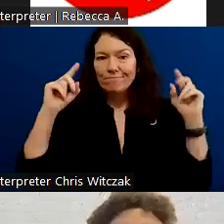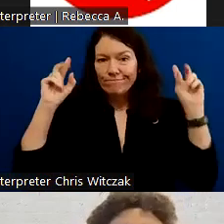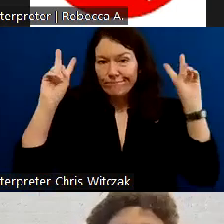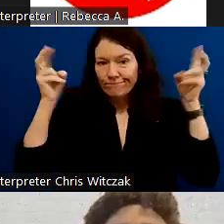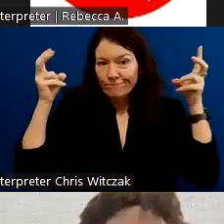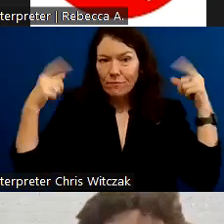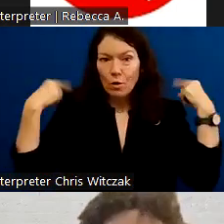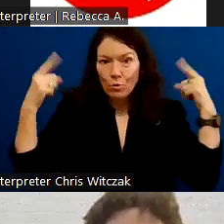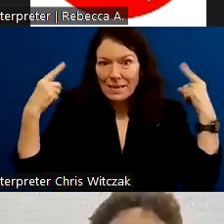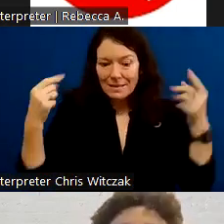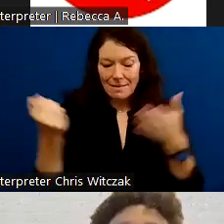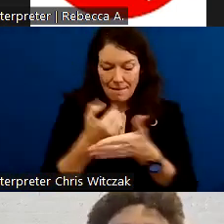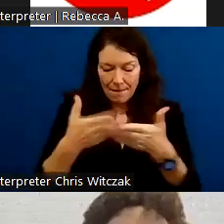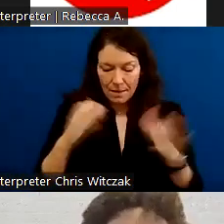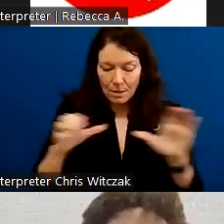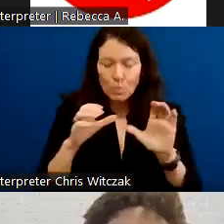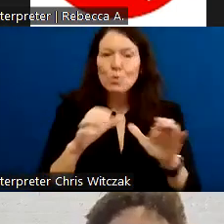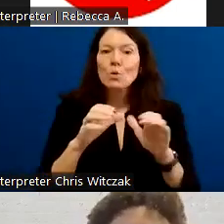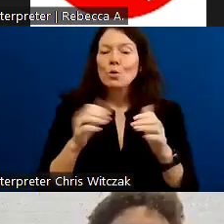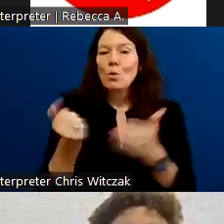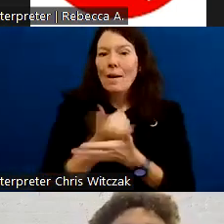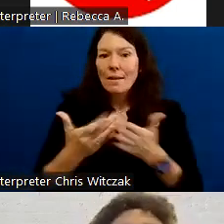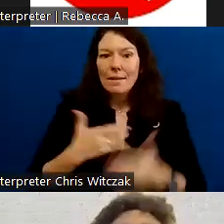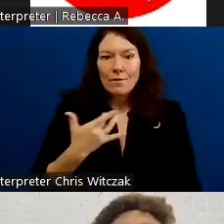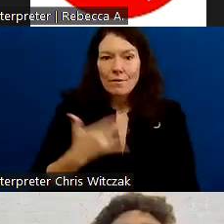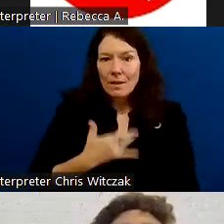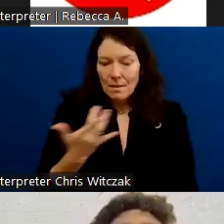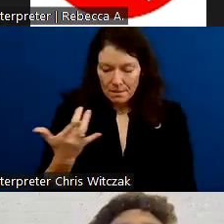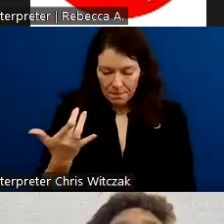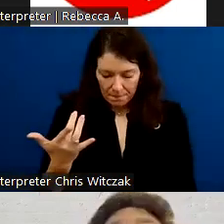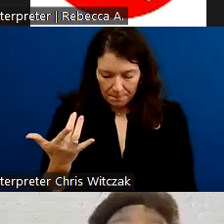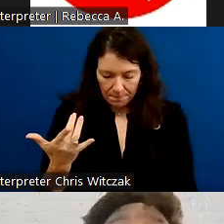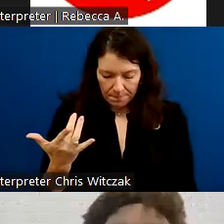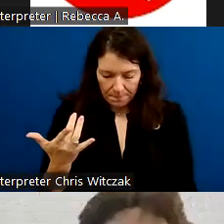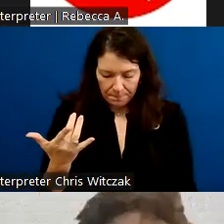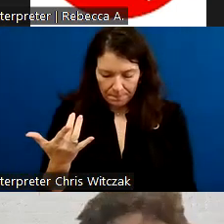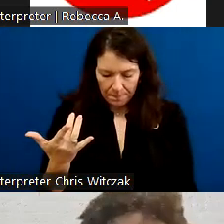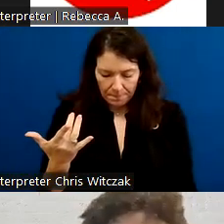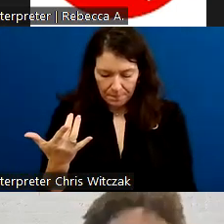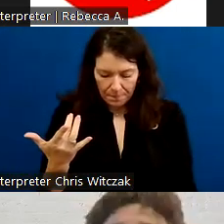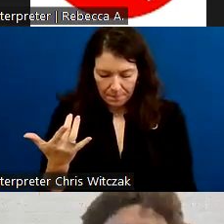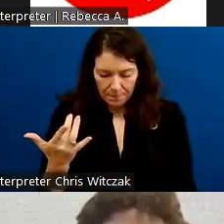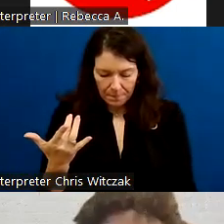that they do, everything that they feel, um they're they're just being crazy irrational